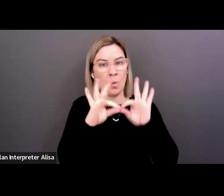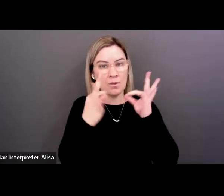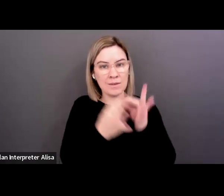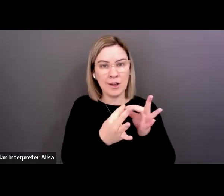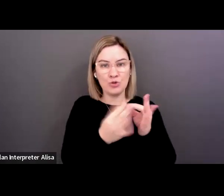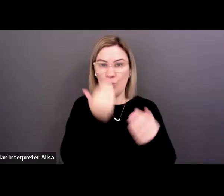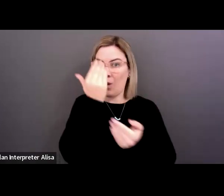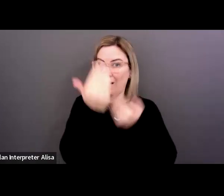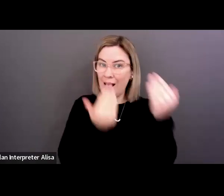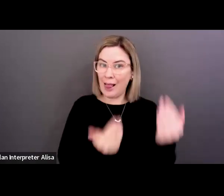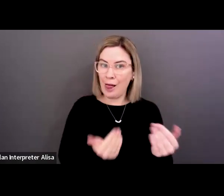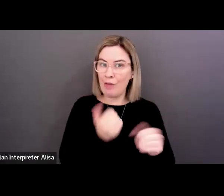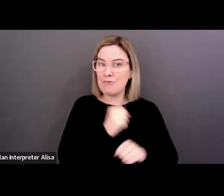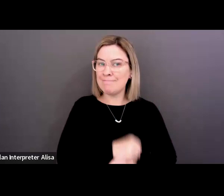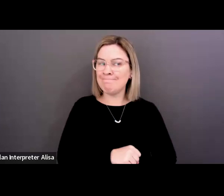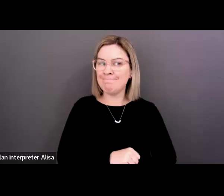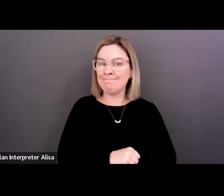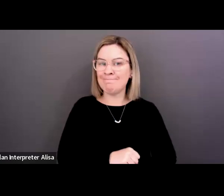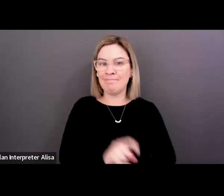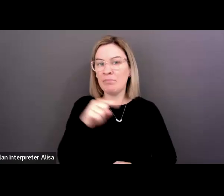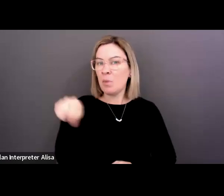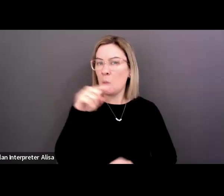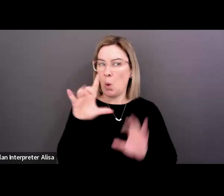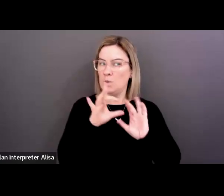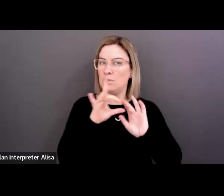industries and the sports world, actually, sneak into our stadiums,